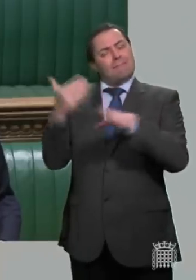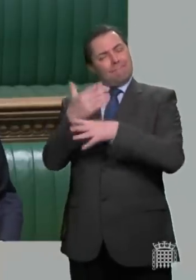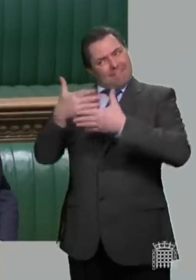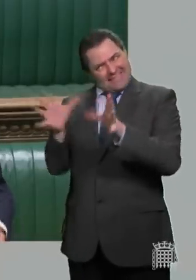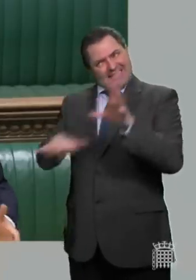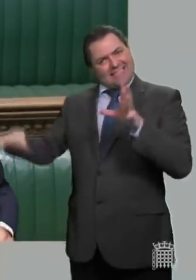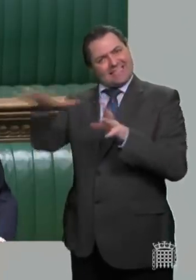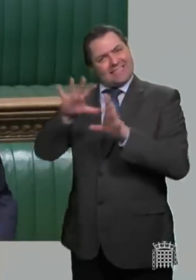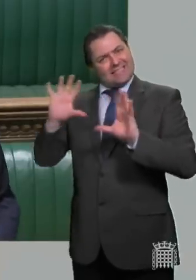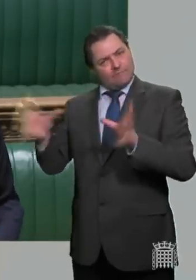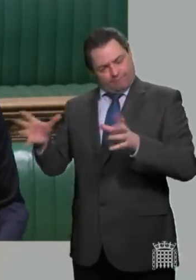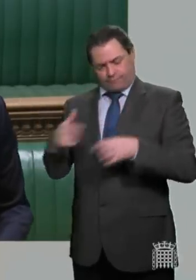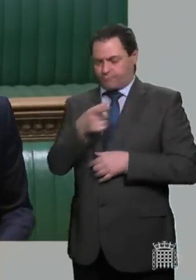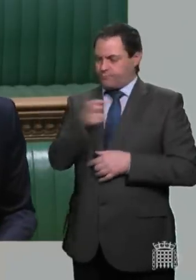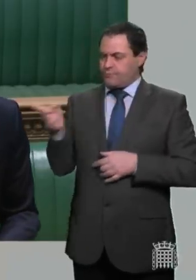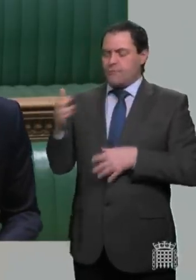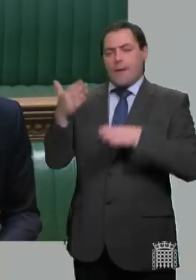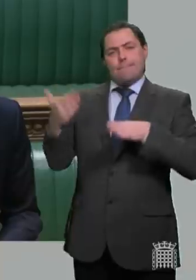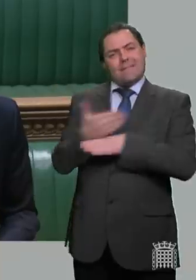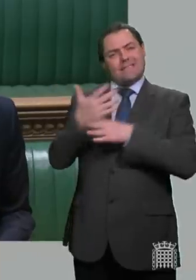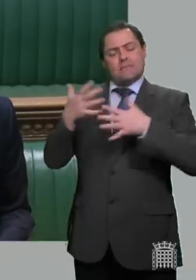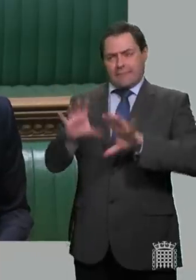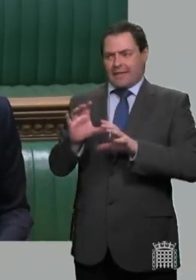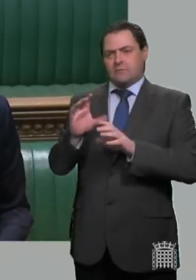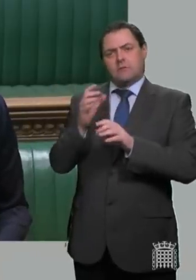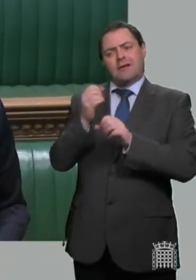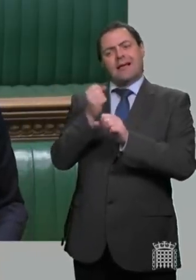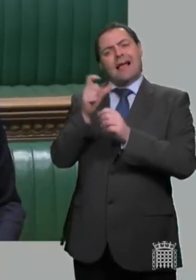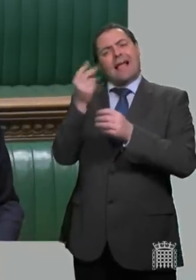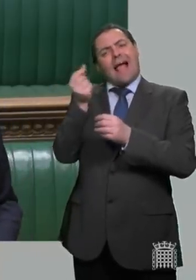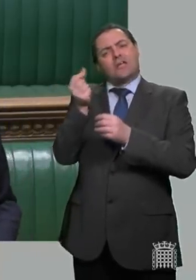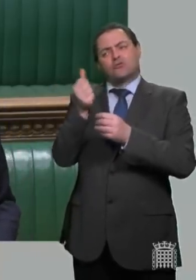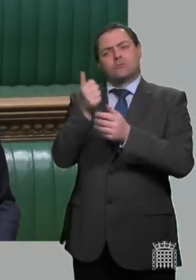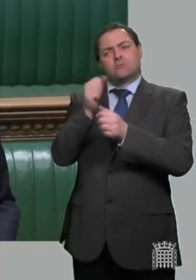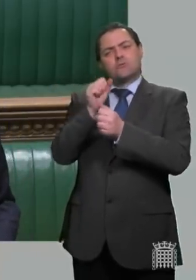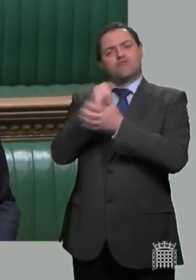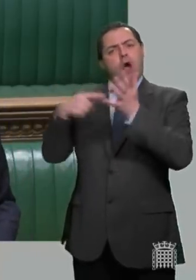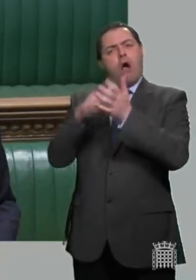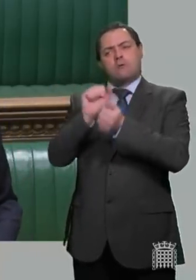We have been providing businesses with direct cash grants throughout the recent restrictions. These